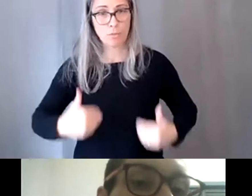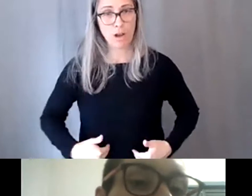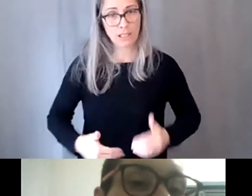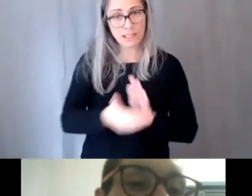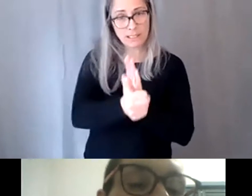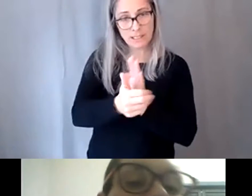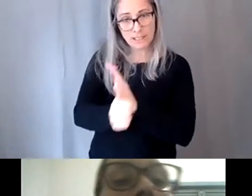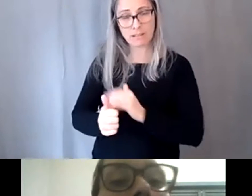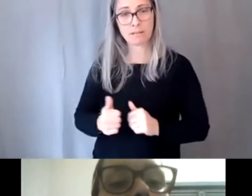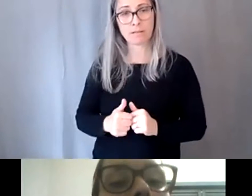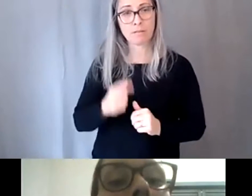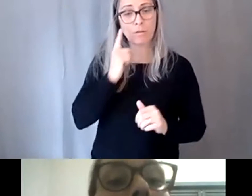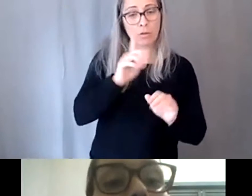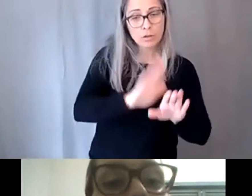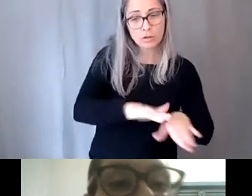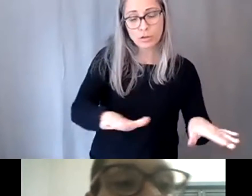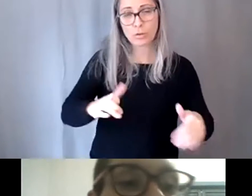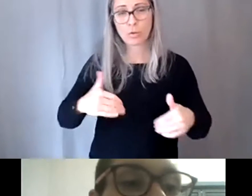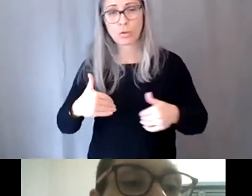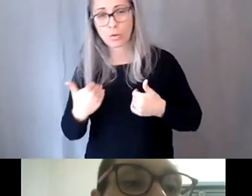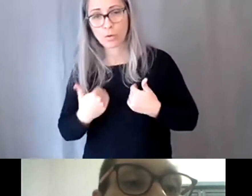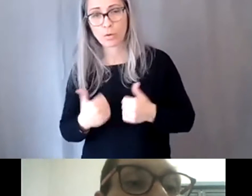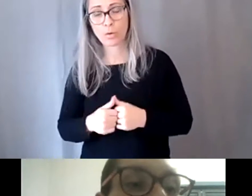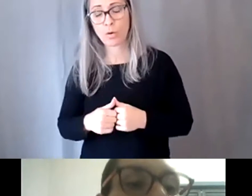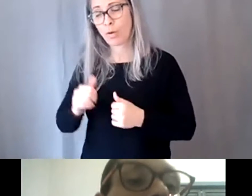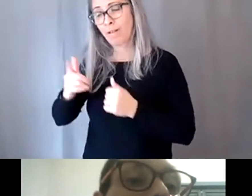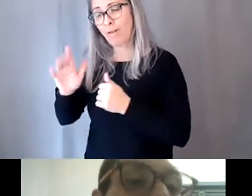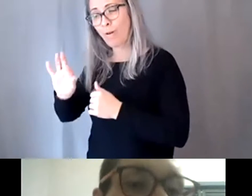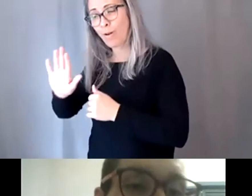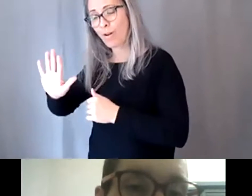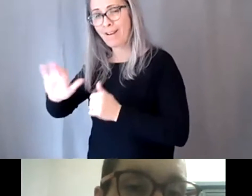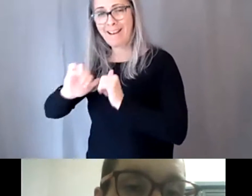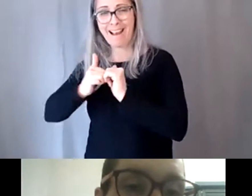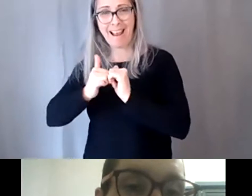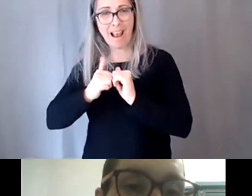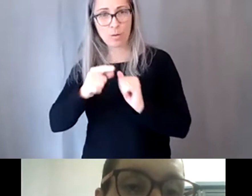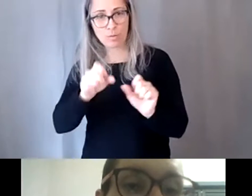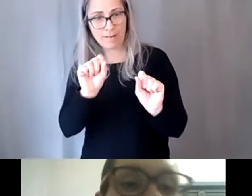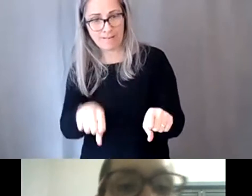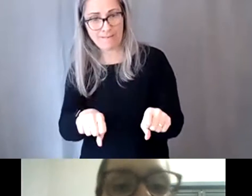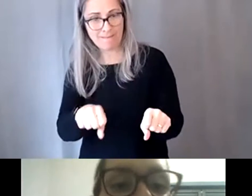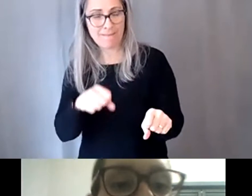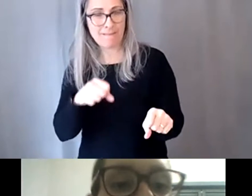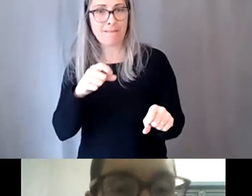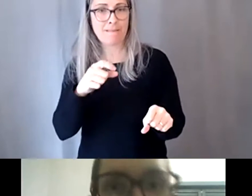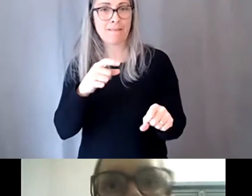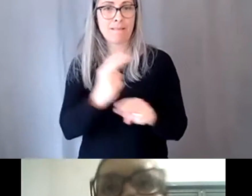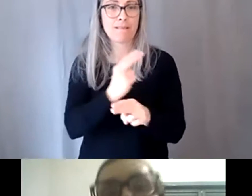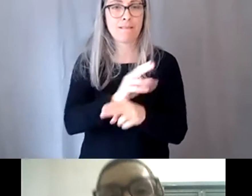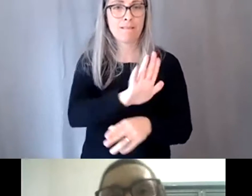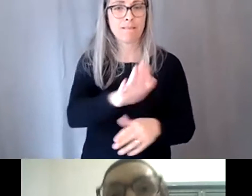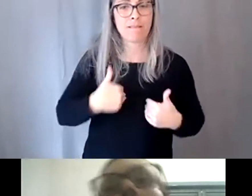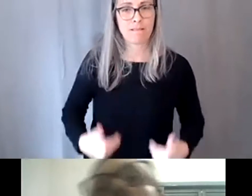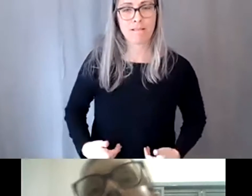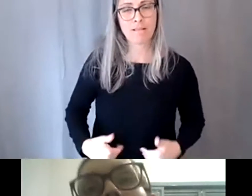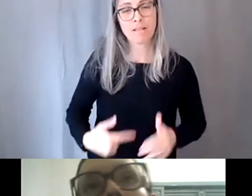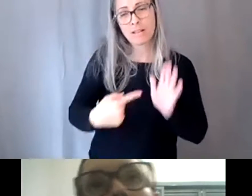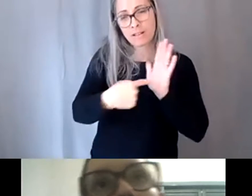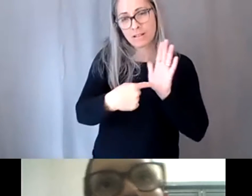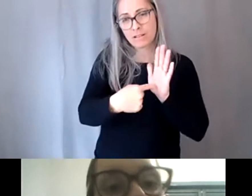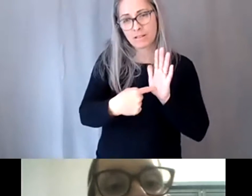or how to do things with their advice an example a very short example